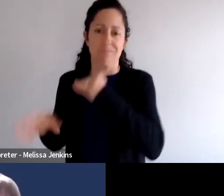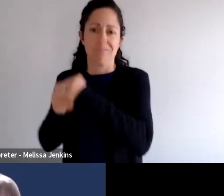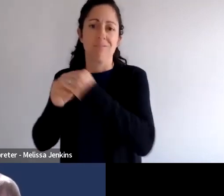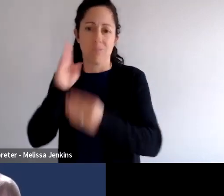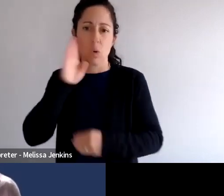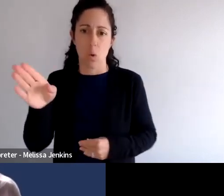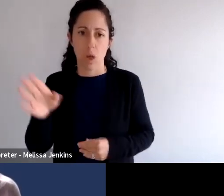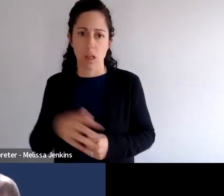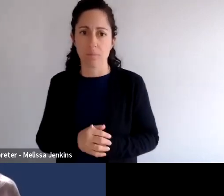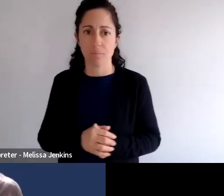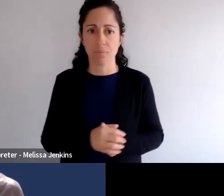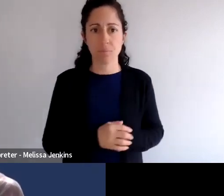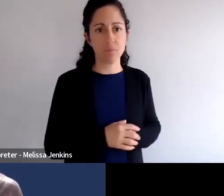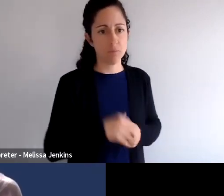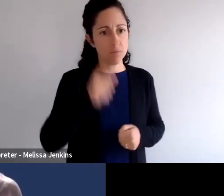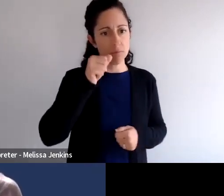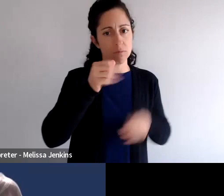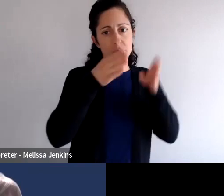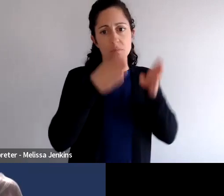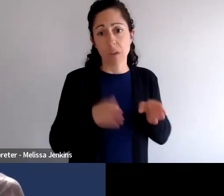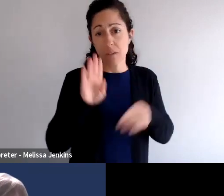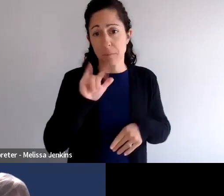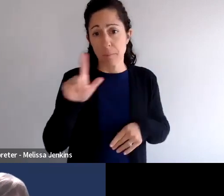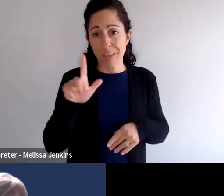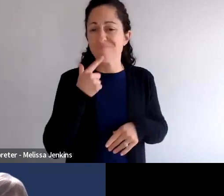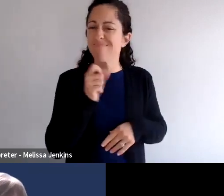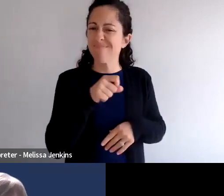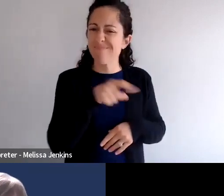and some of the community conversations over time things like light in the fall